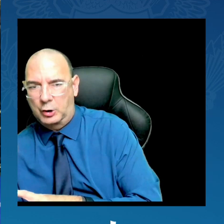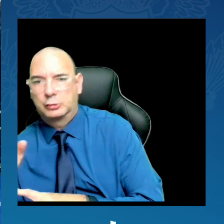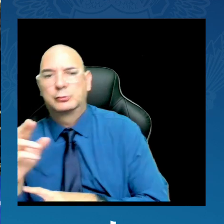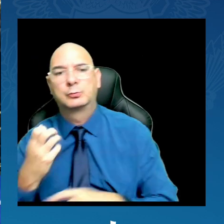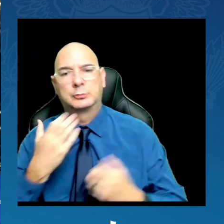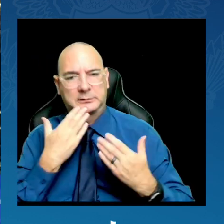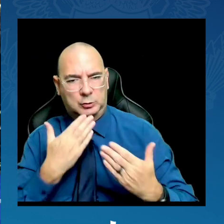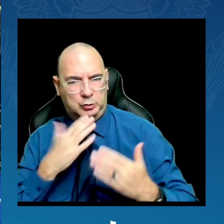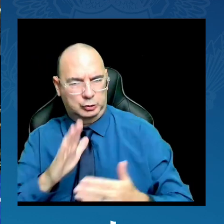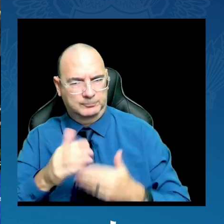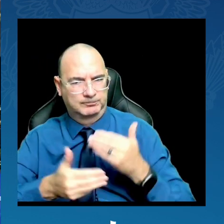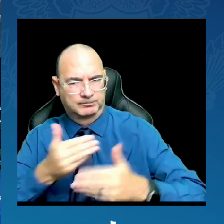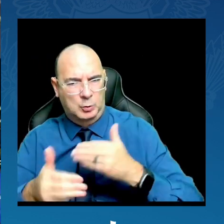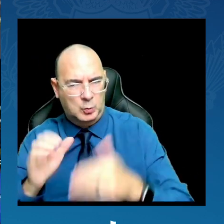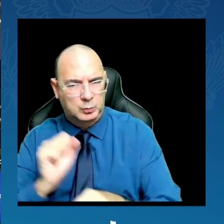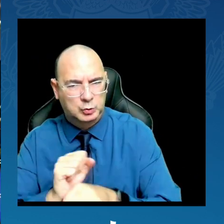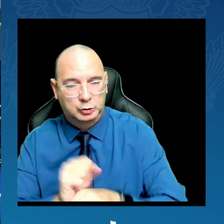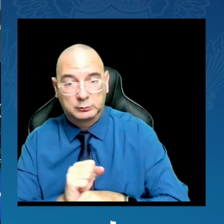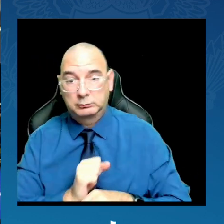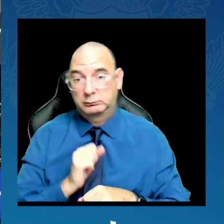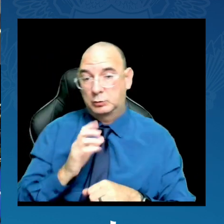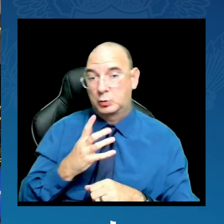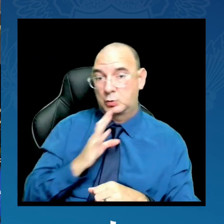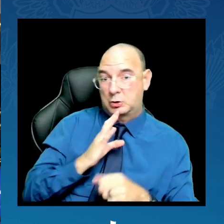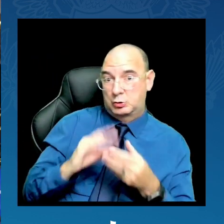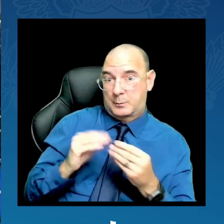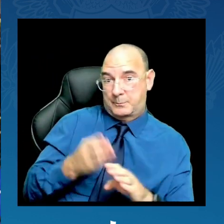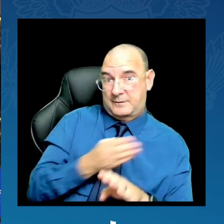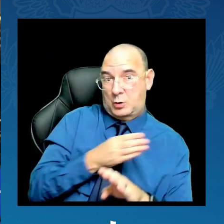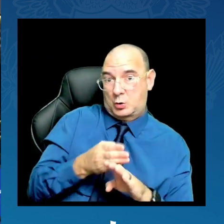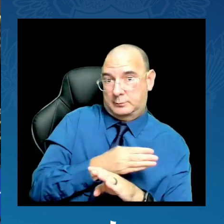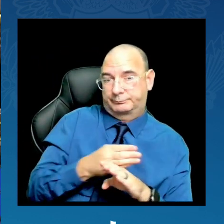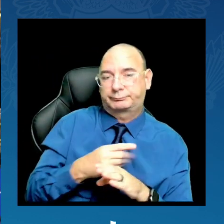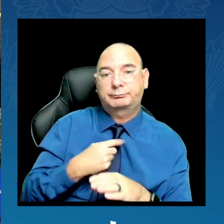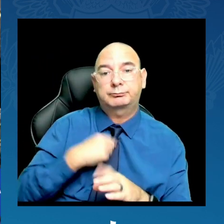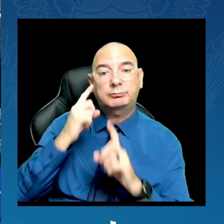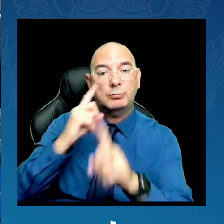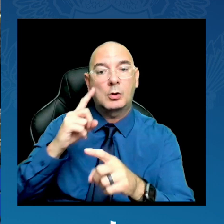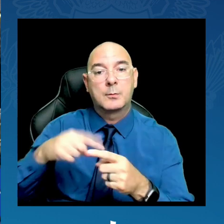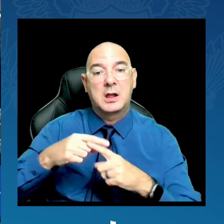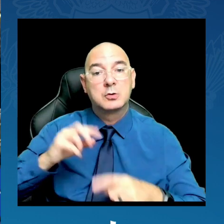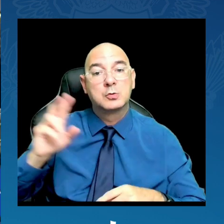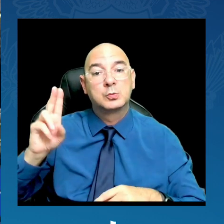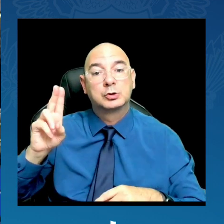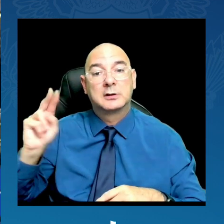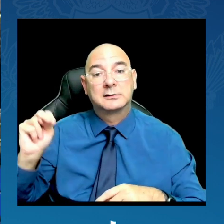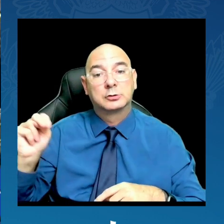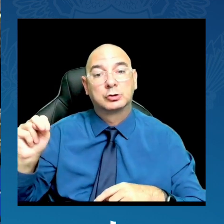in terms of conversations at the United Nations General Assembly meeting coming up, if you could talk about that. Assistant Secretary Medina: Yes.